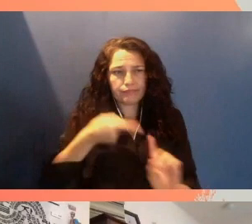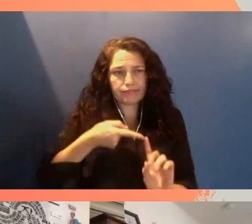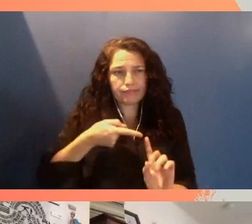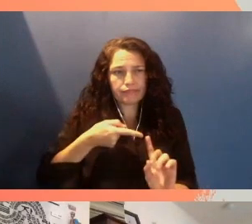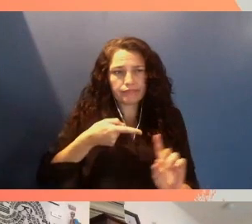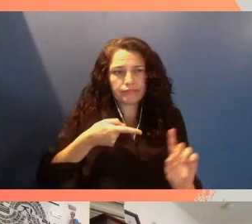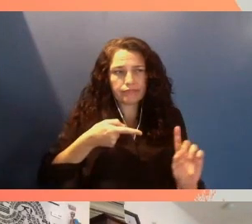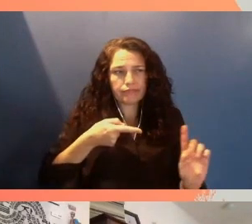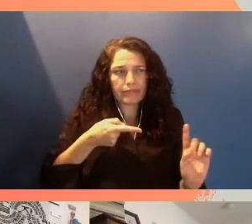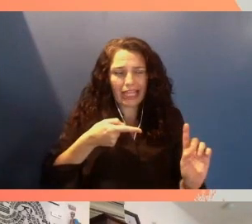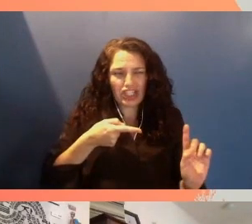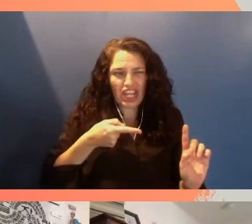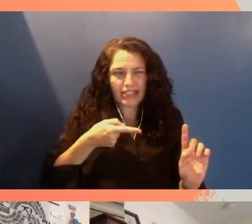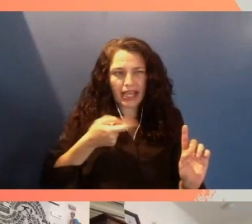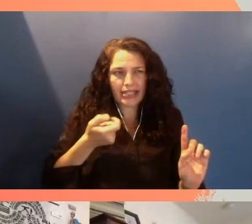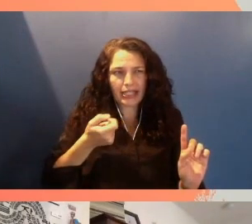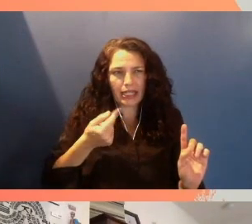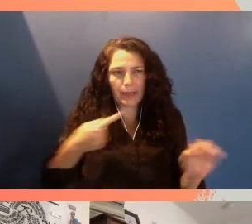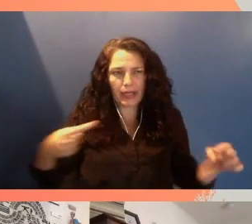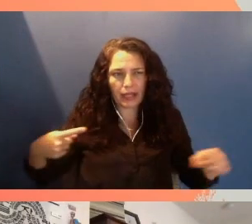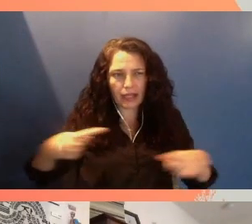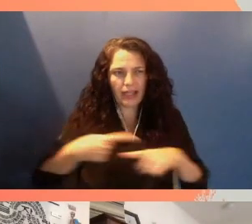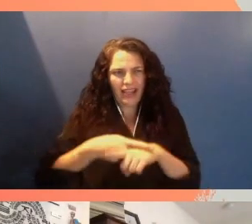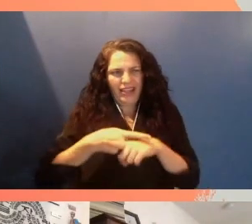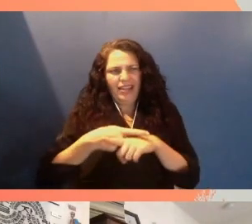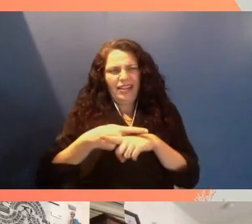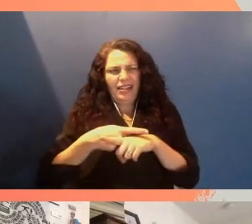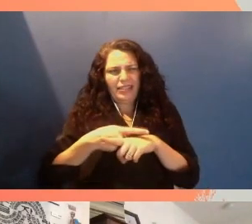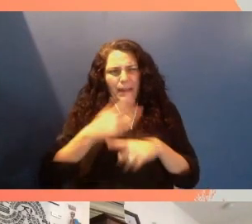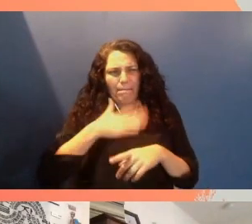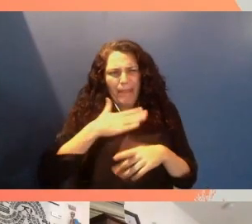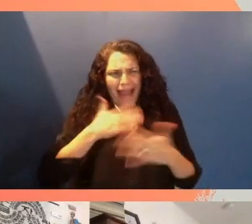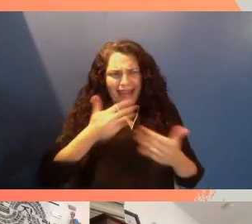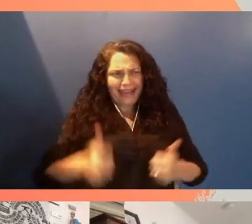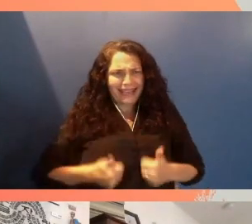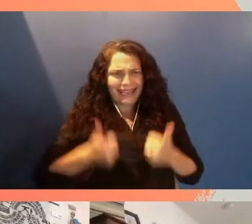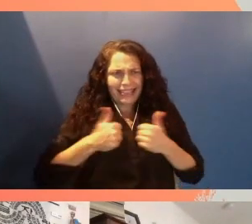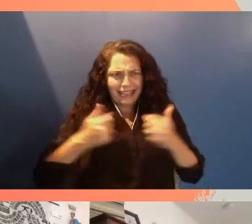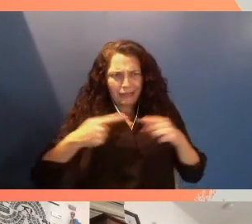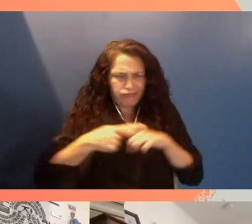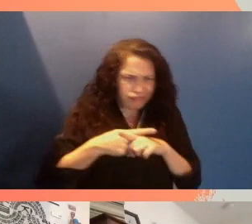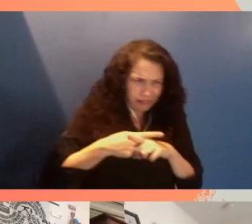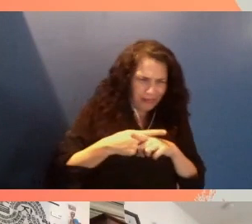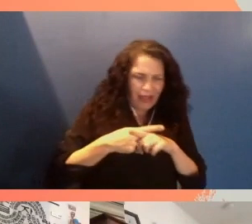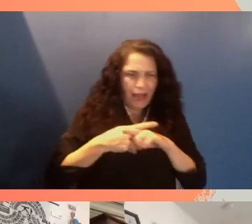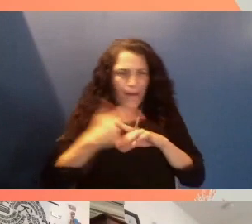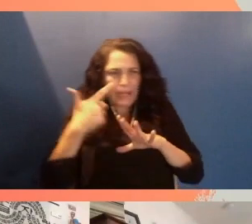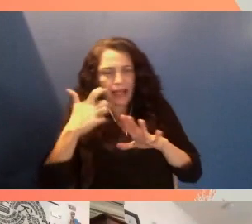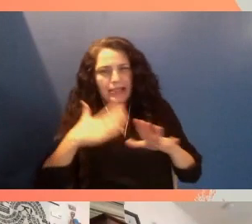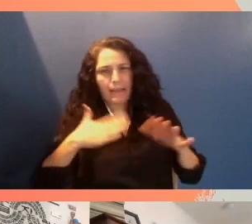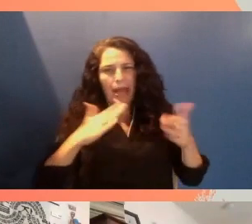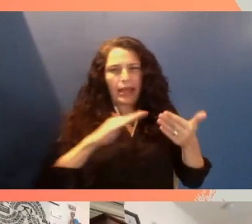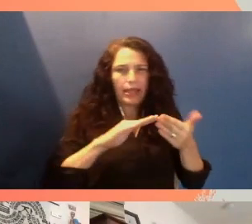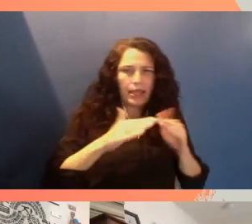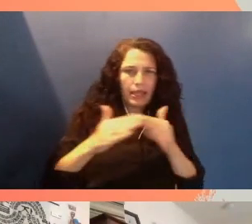because in my community, like all these like policies around immigration reform